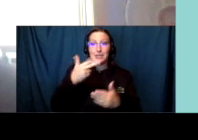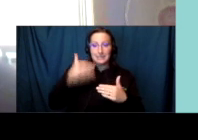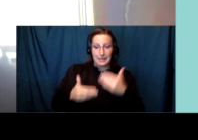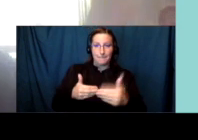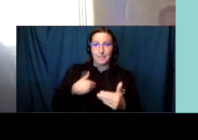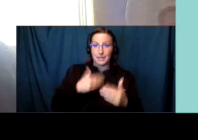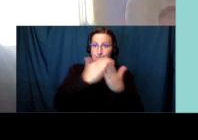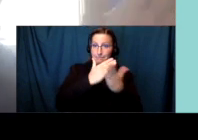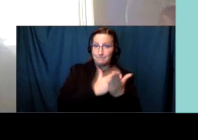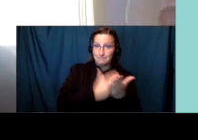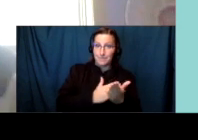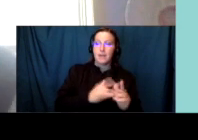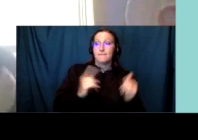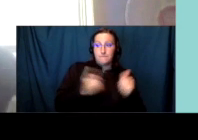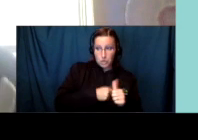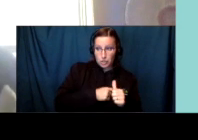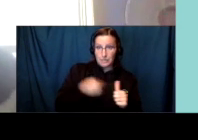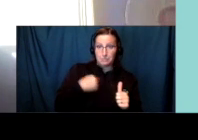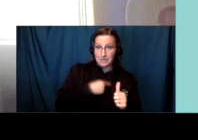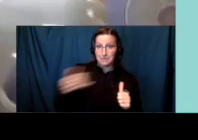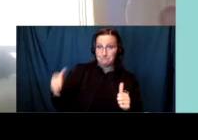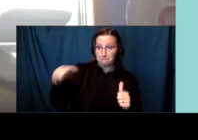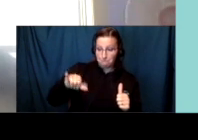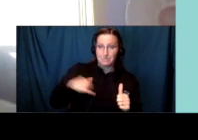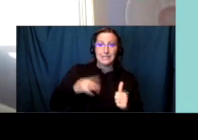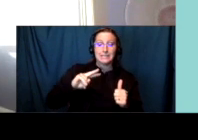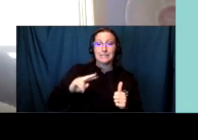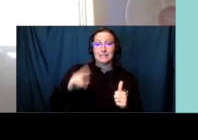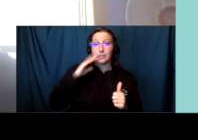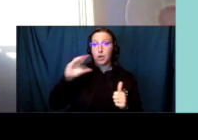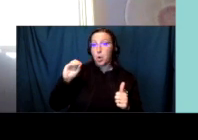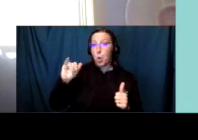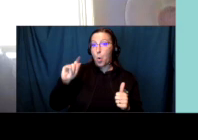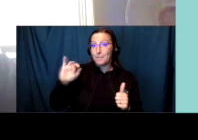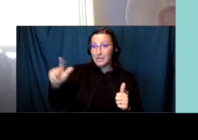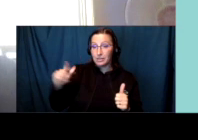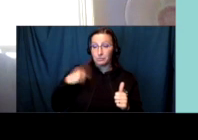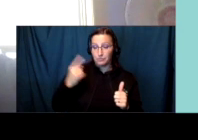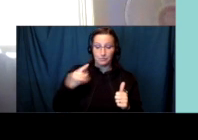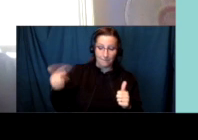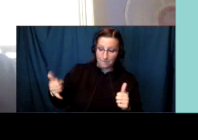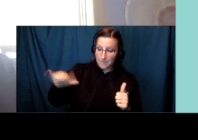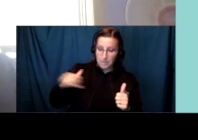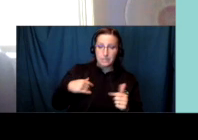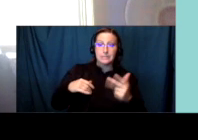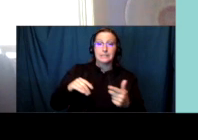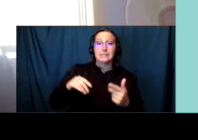One each step is very simple like pour the oatmeal one step and then stir the oatmeal one step or